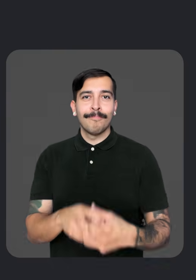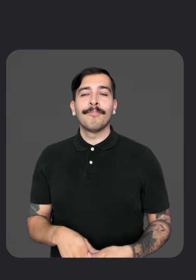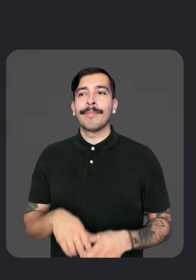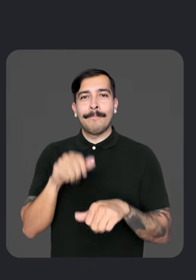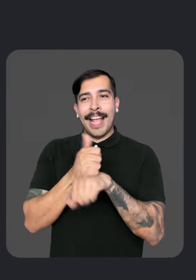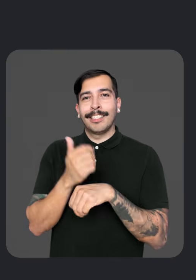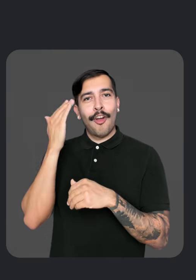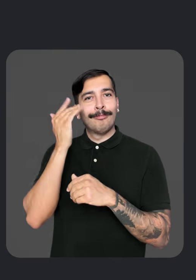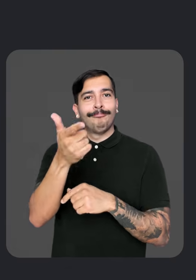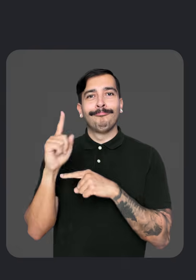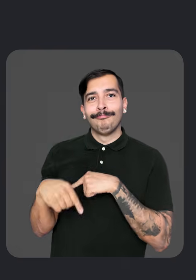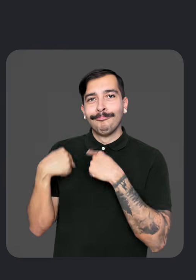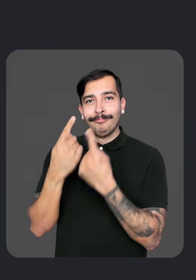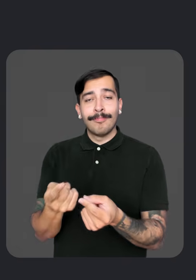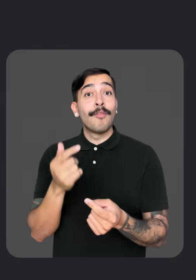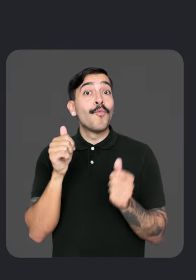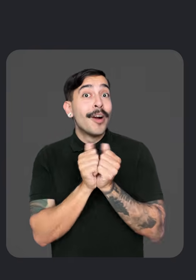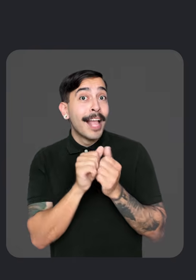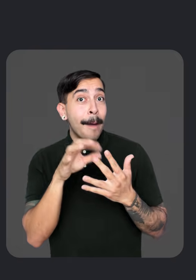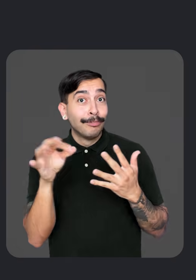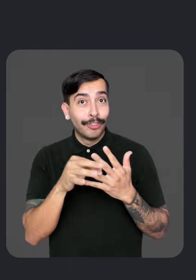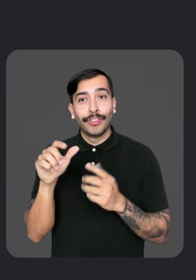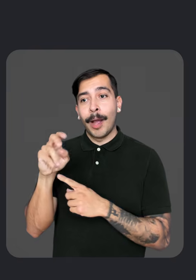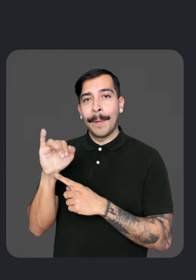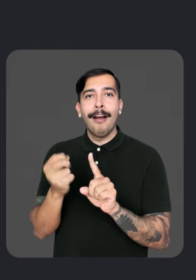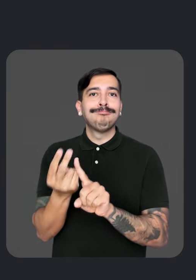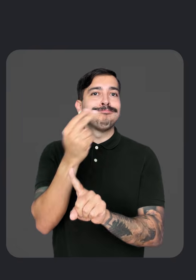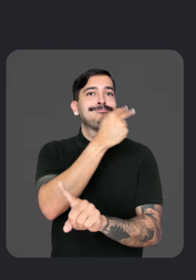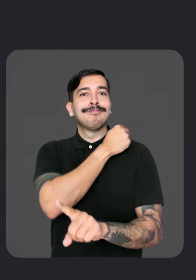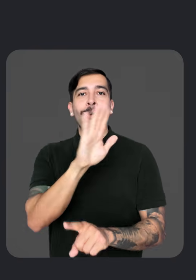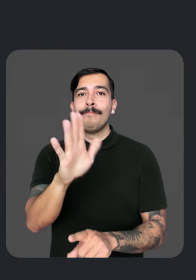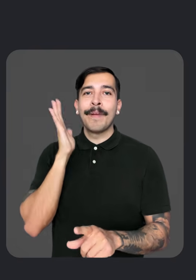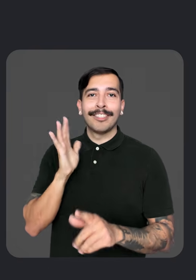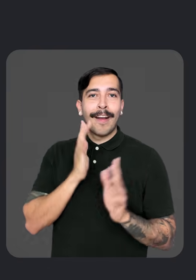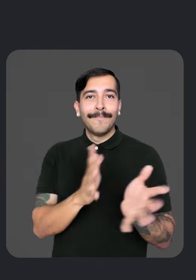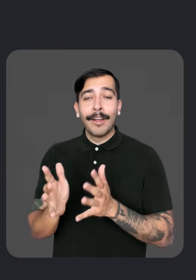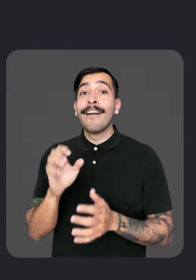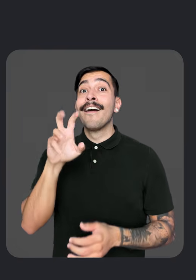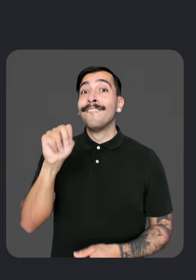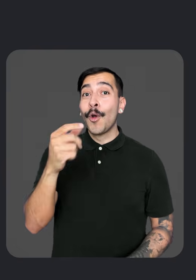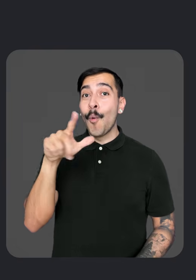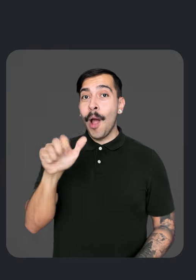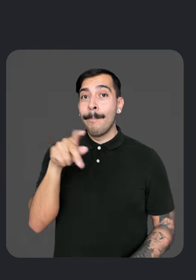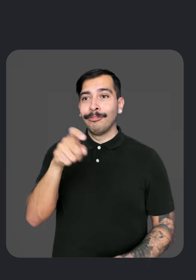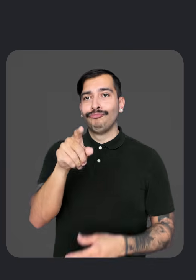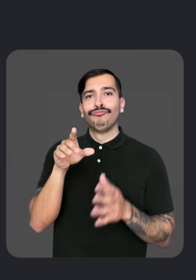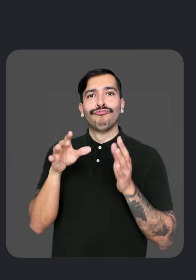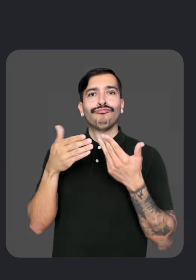based on what it knows about you, with the option to have Gemini reference past chats and even Google apps that you choose to connect.